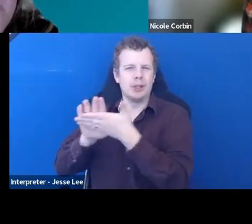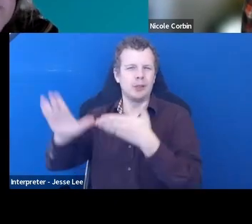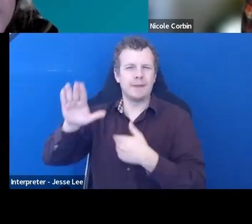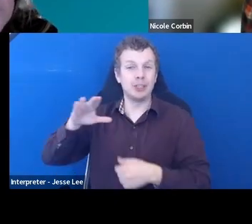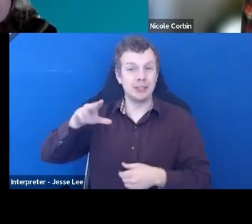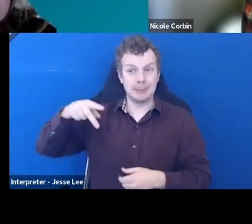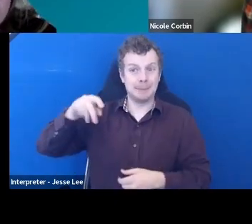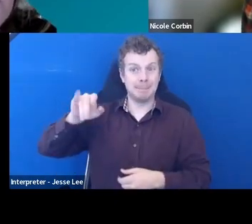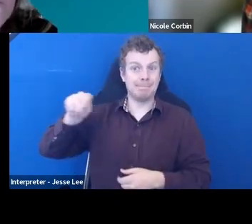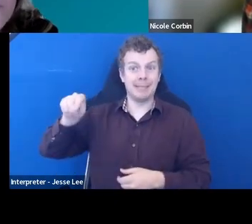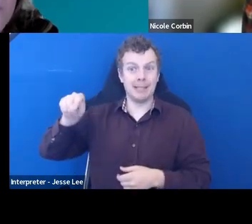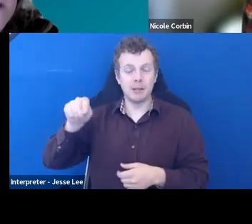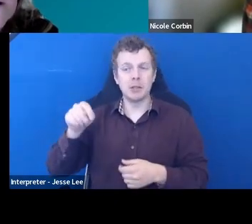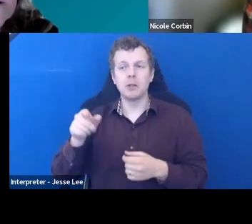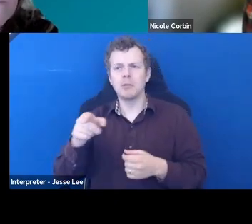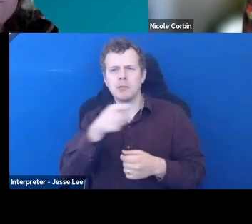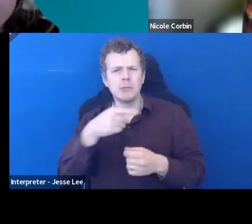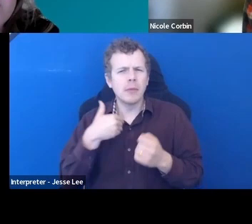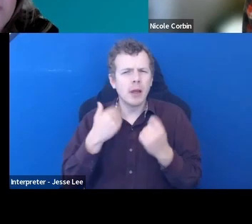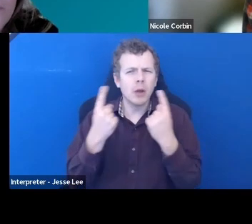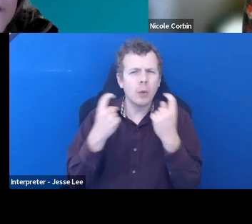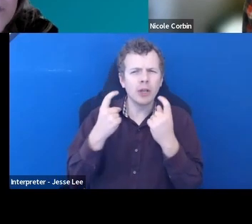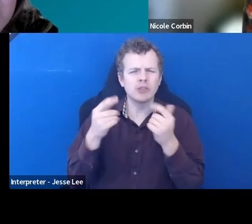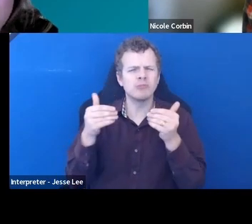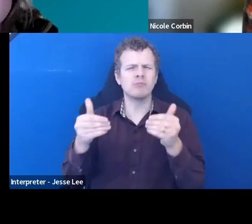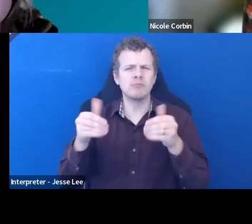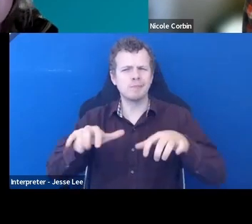Any questions today, if you wouldn't mind putting them in the question and answer.